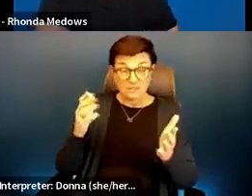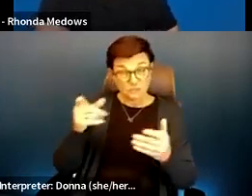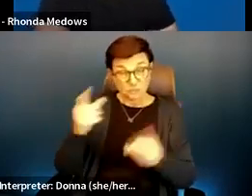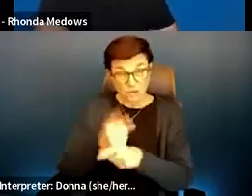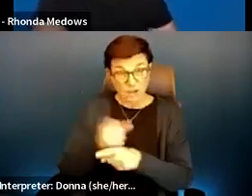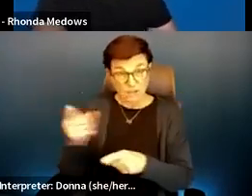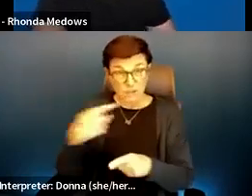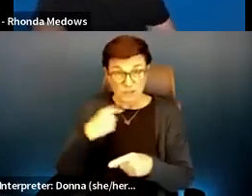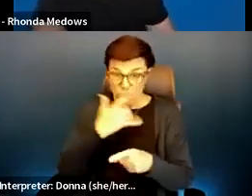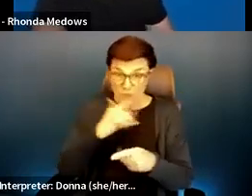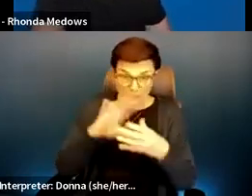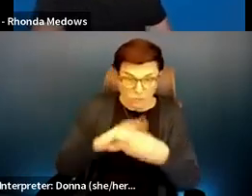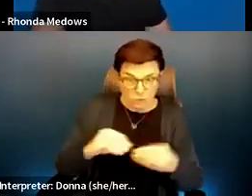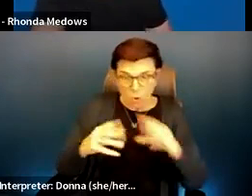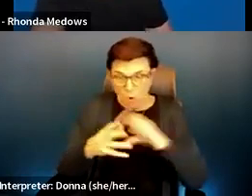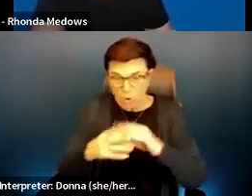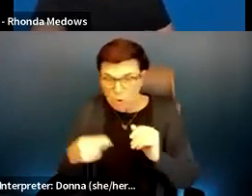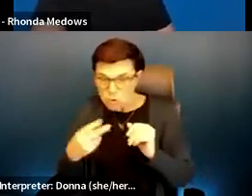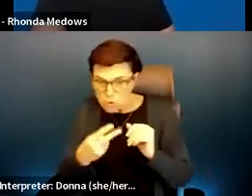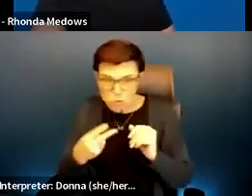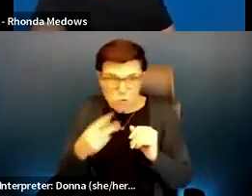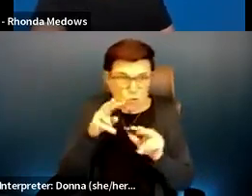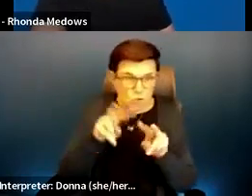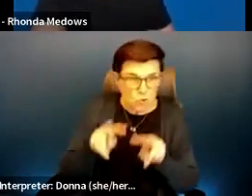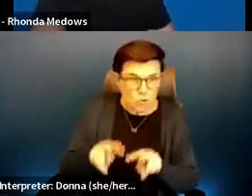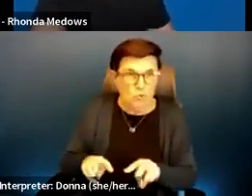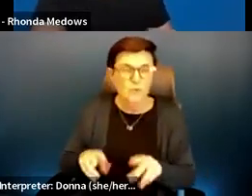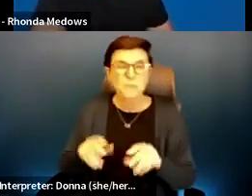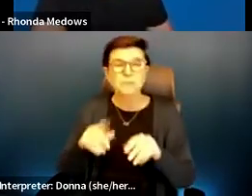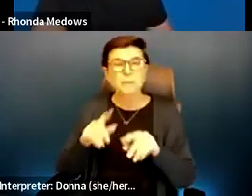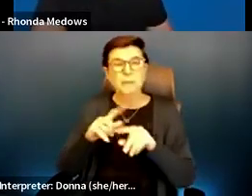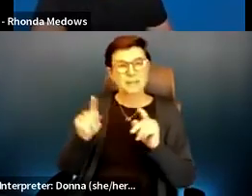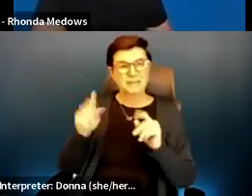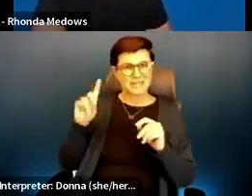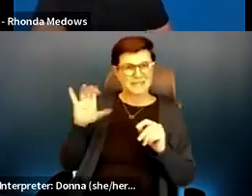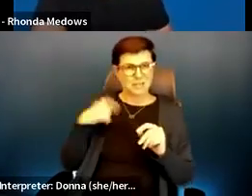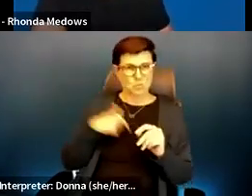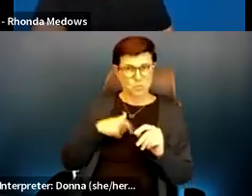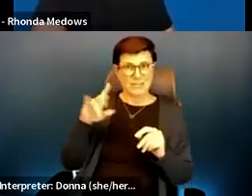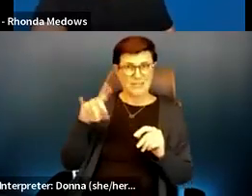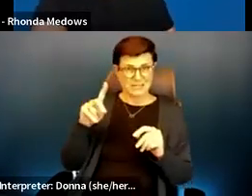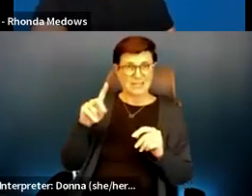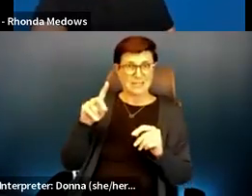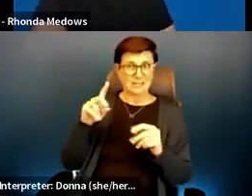the CDC helped us unfold this, you know. And so we were learning from people at CDC who spent a lot